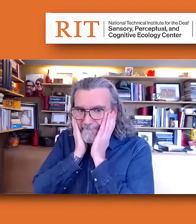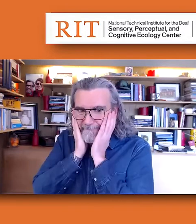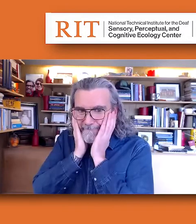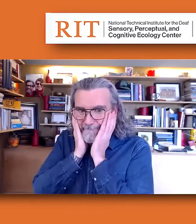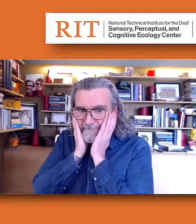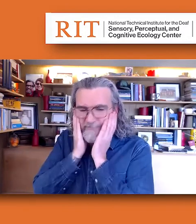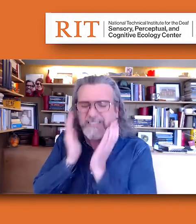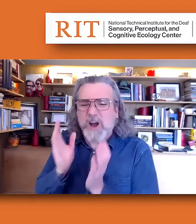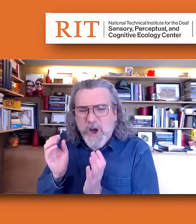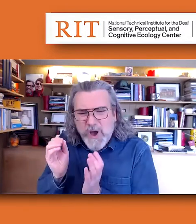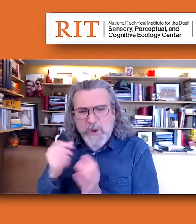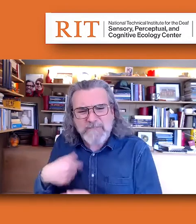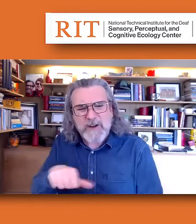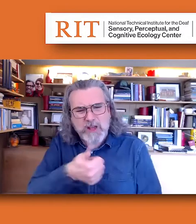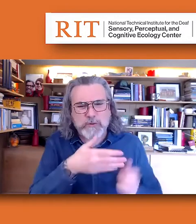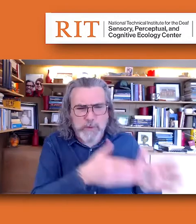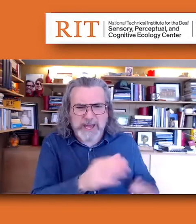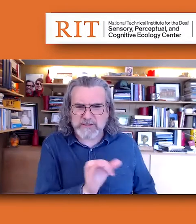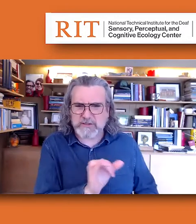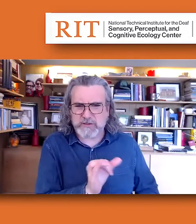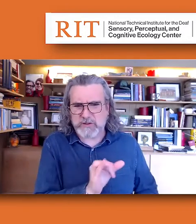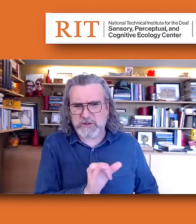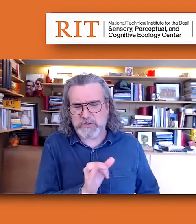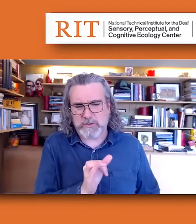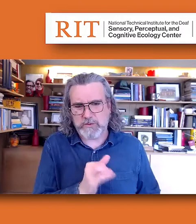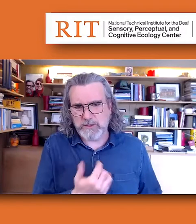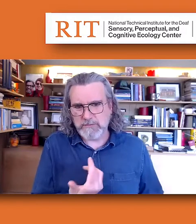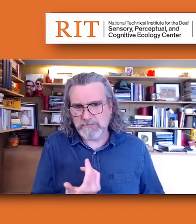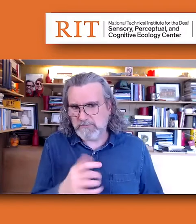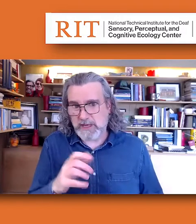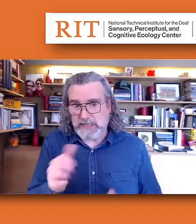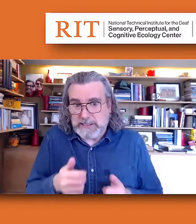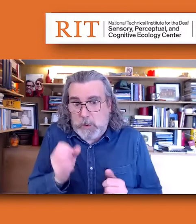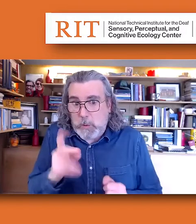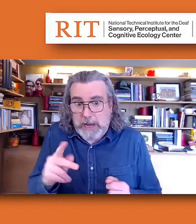Um, sometimes people just get focused so much